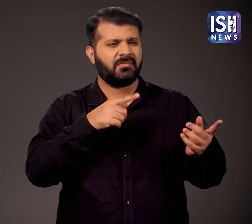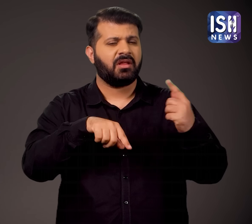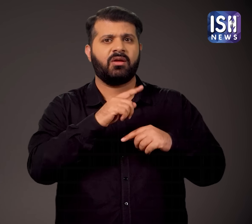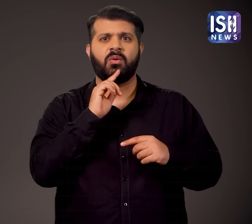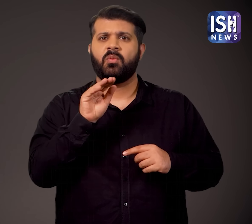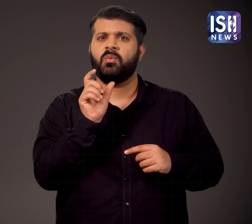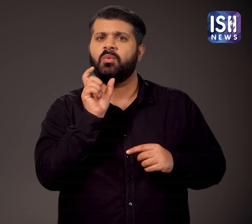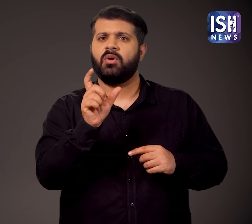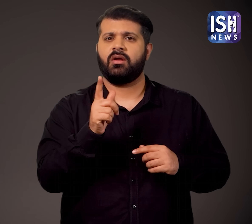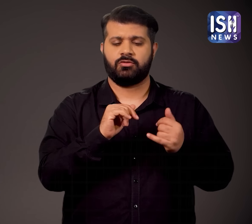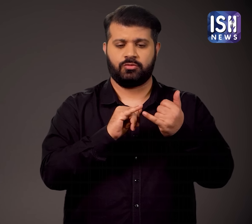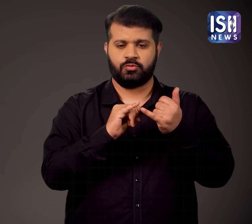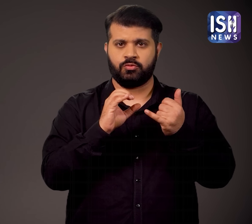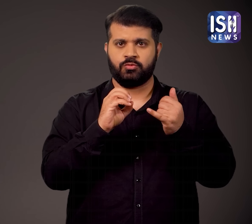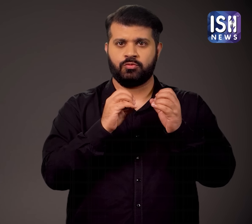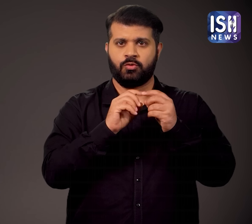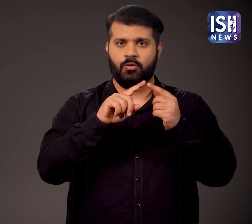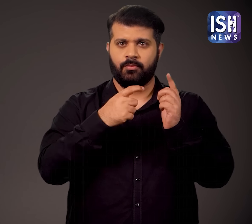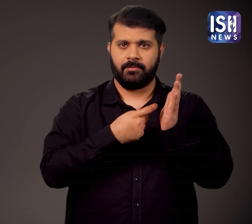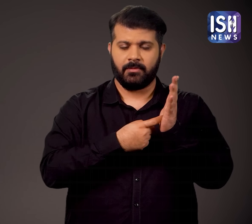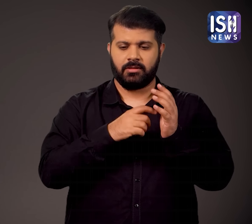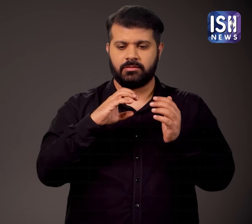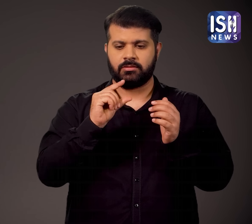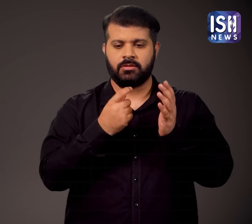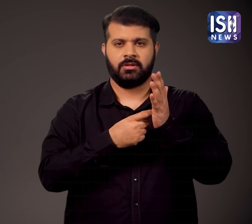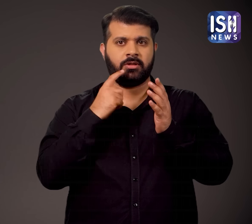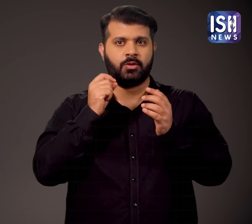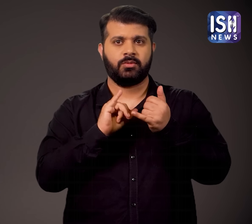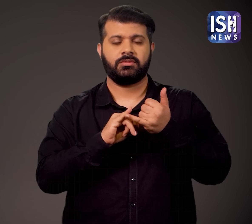This trend is often called the "sober curious" movement.